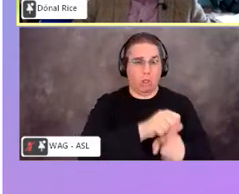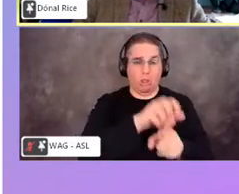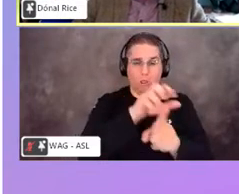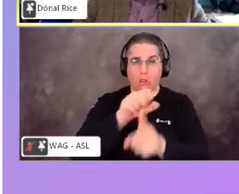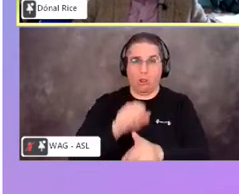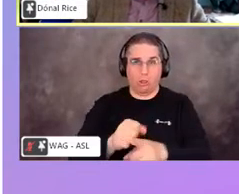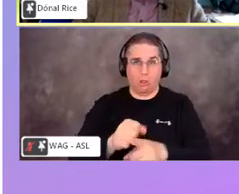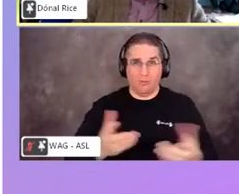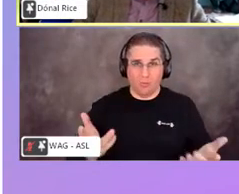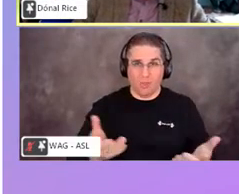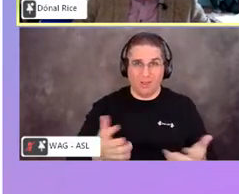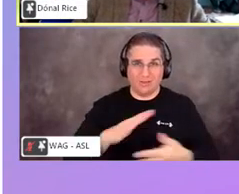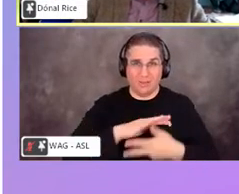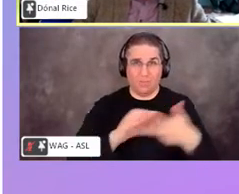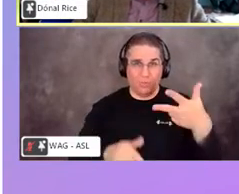communications, IT, marketing,